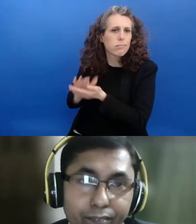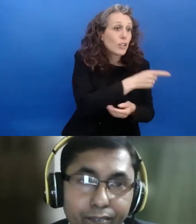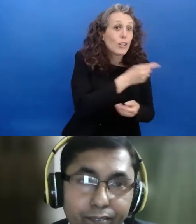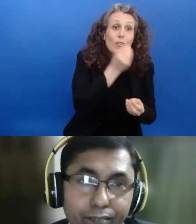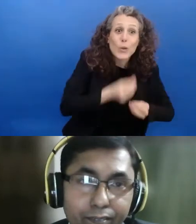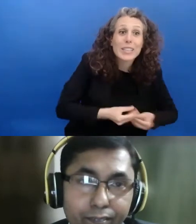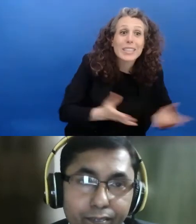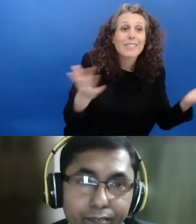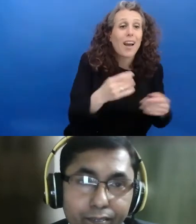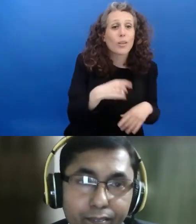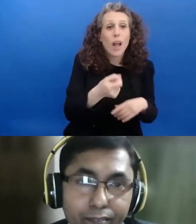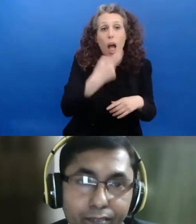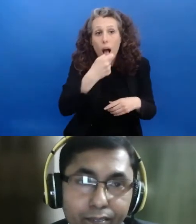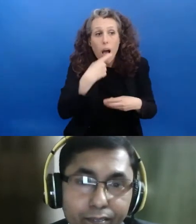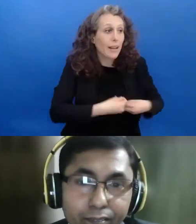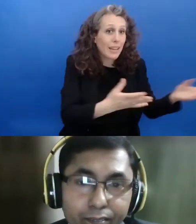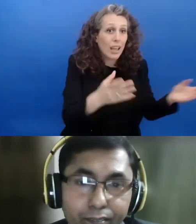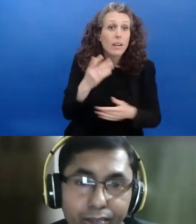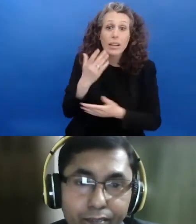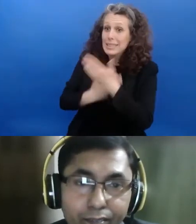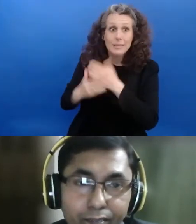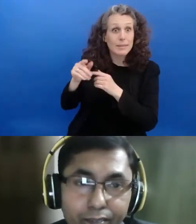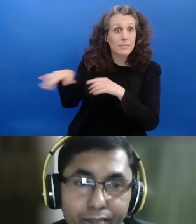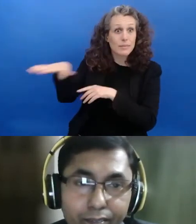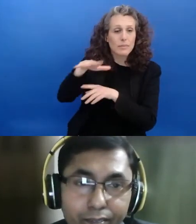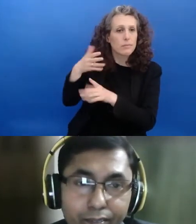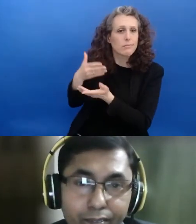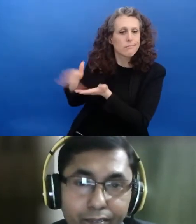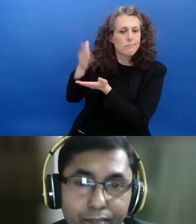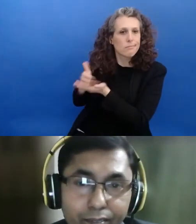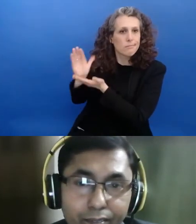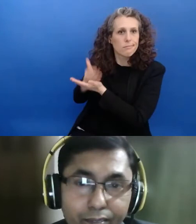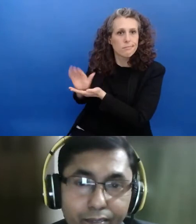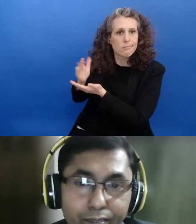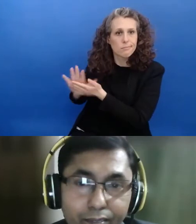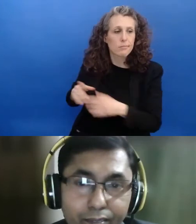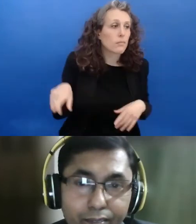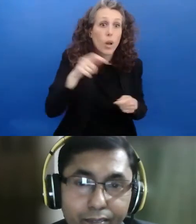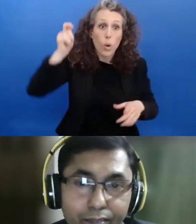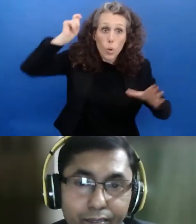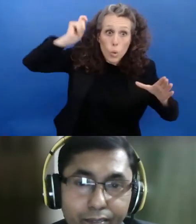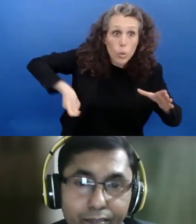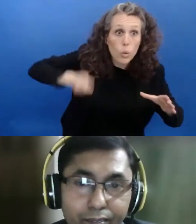and also uh we would talk about social about access to justice especially that persons with